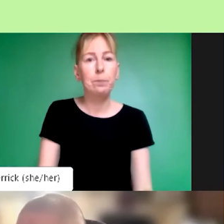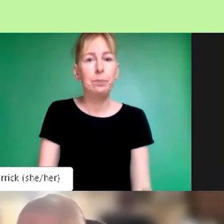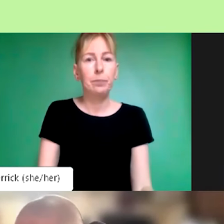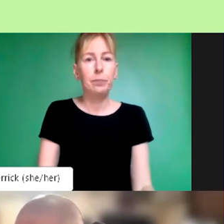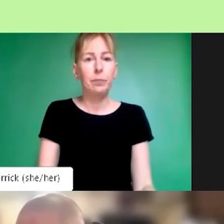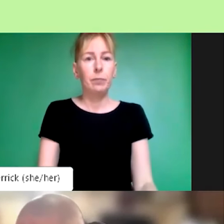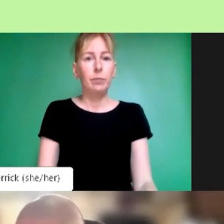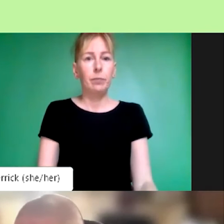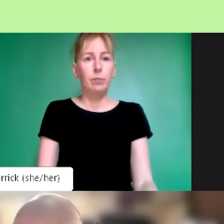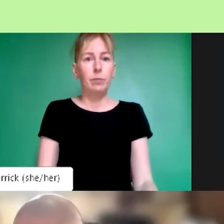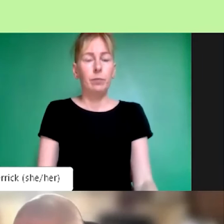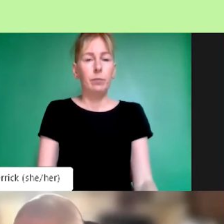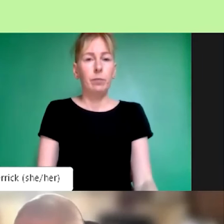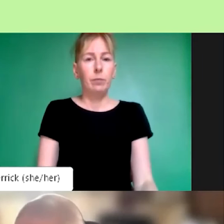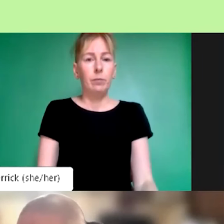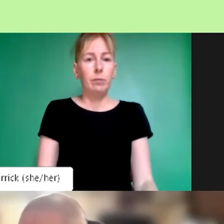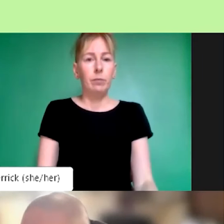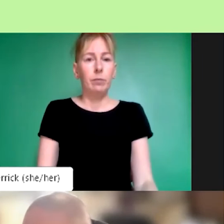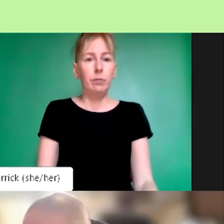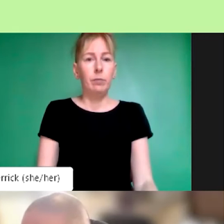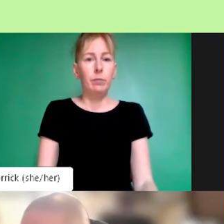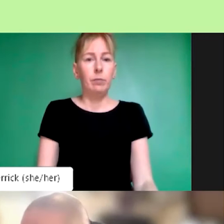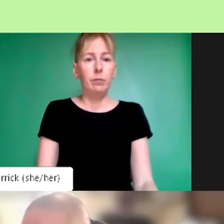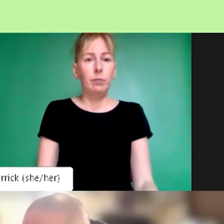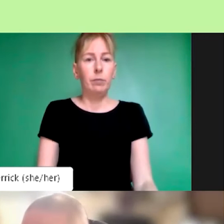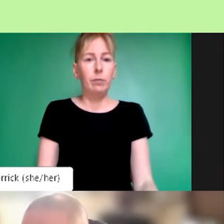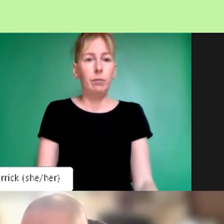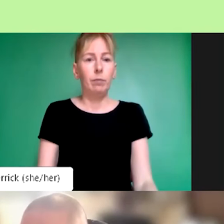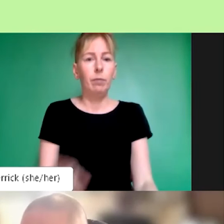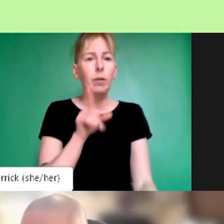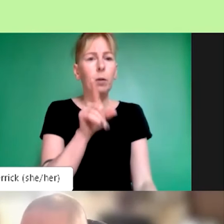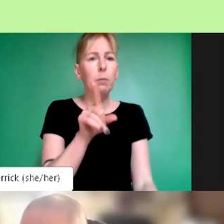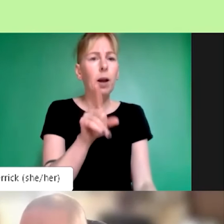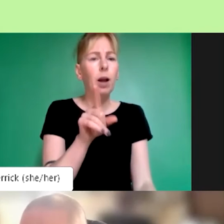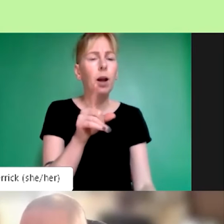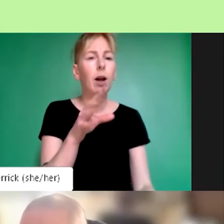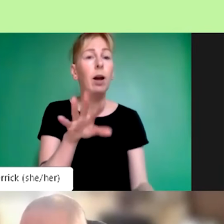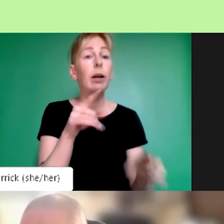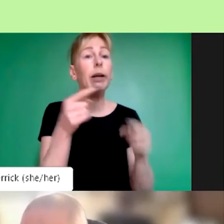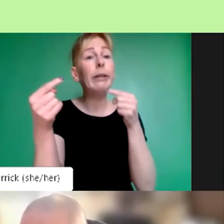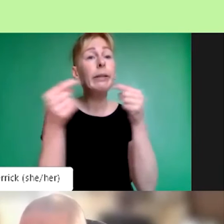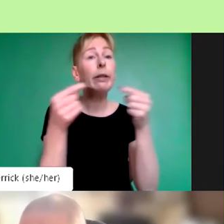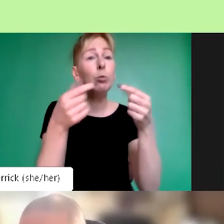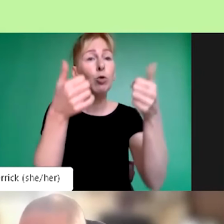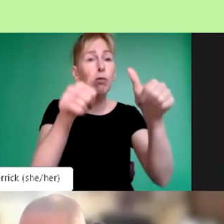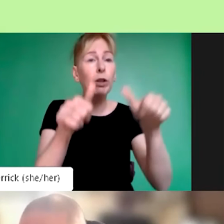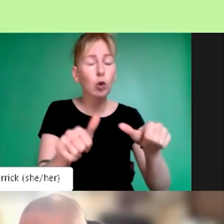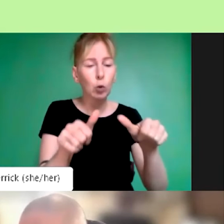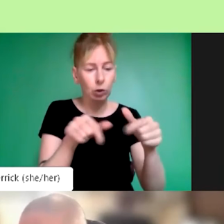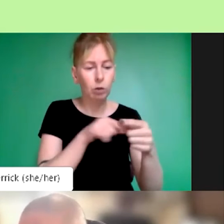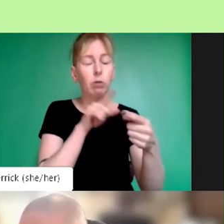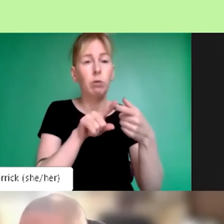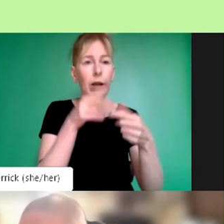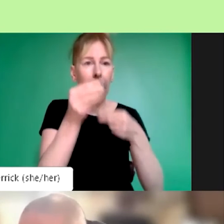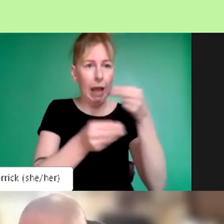incorporated into dispute resolution is this West African dispute resolution for the